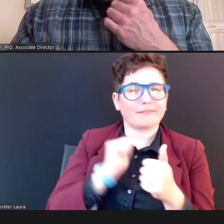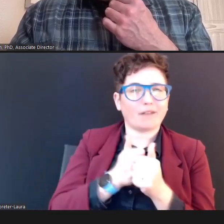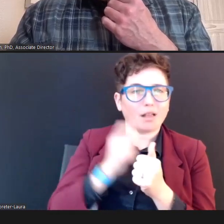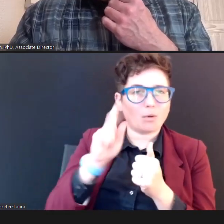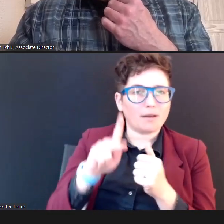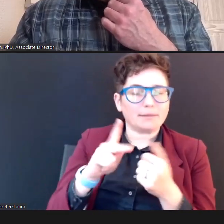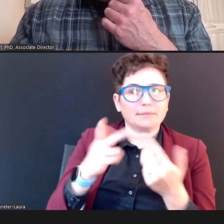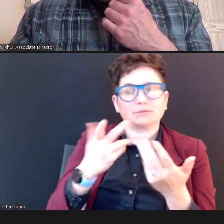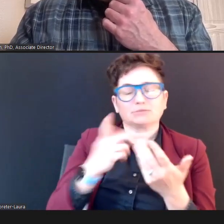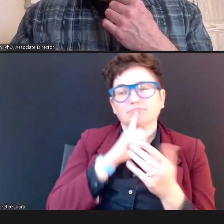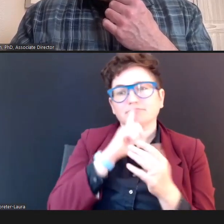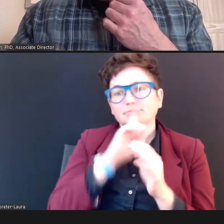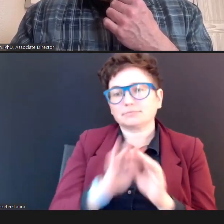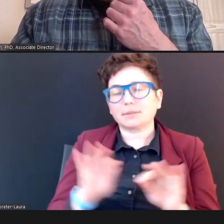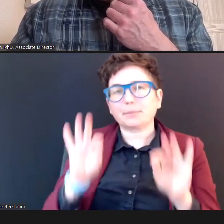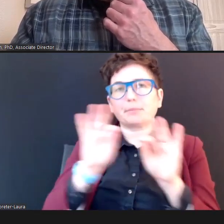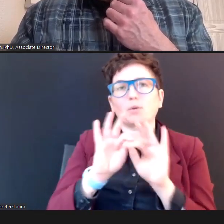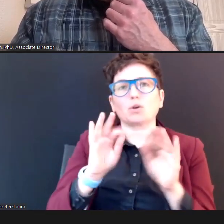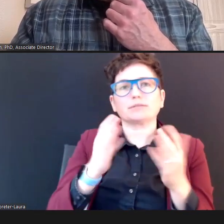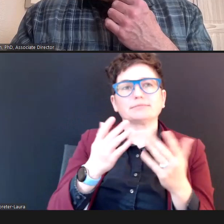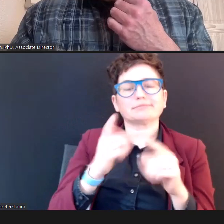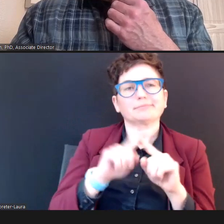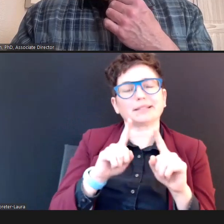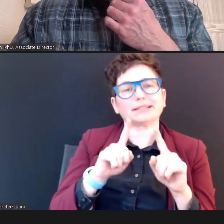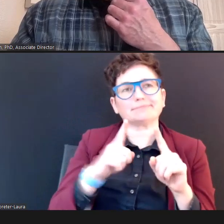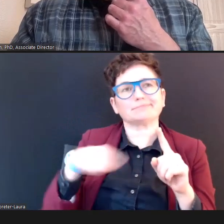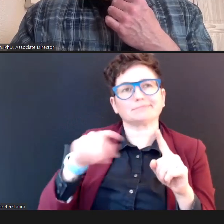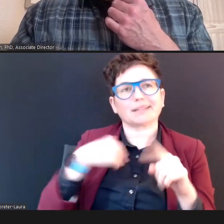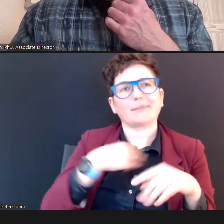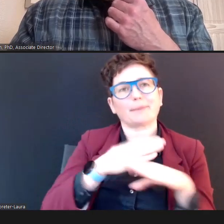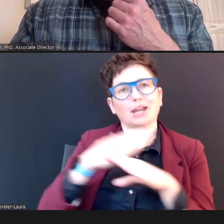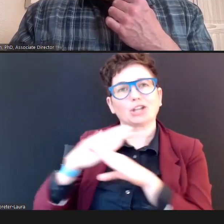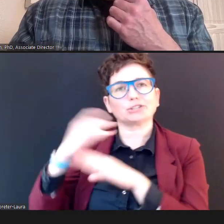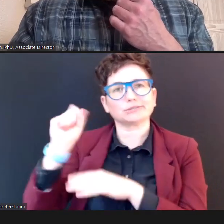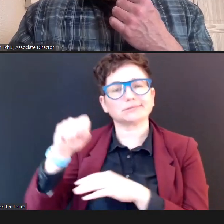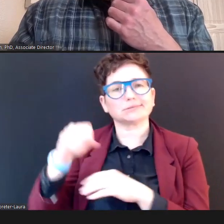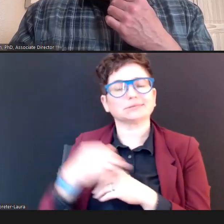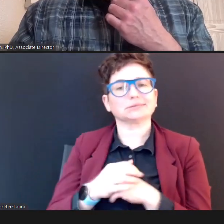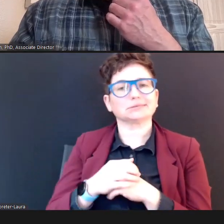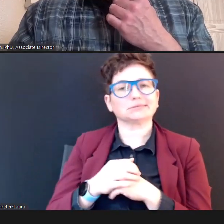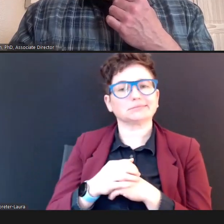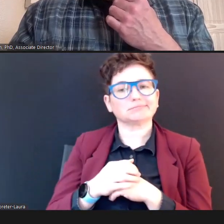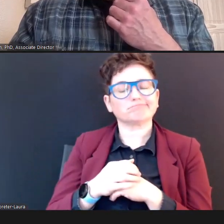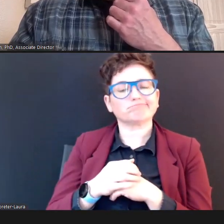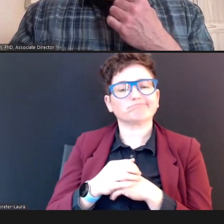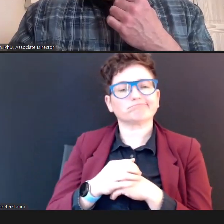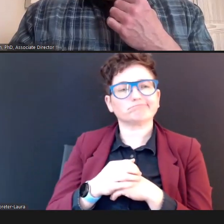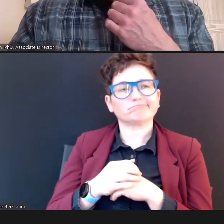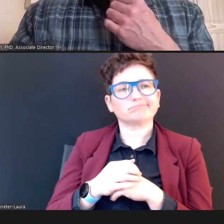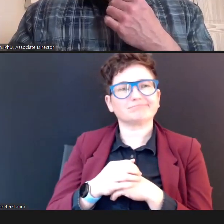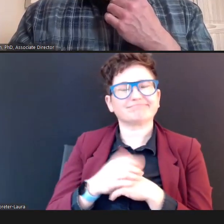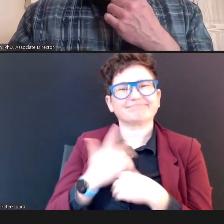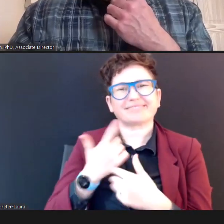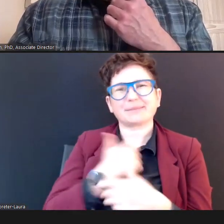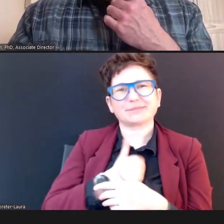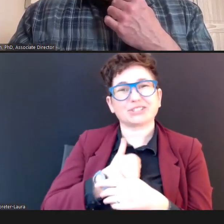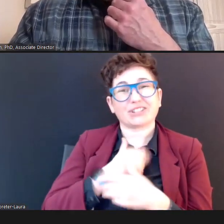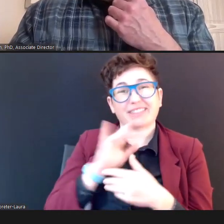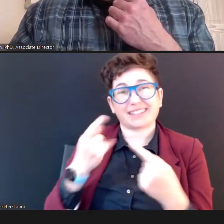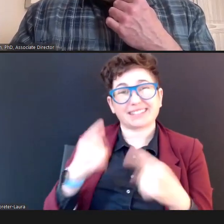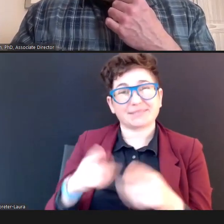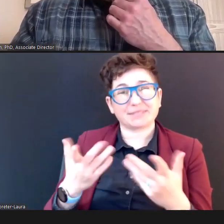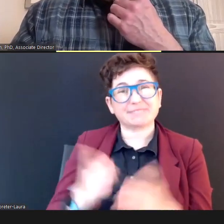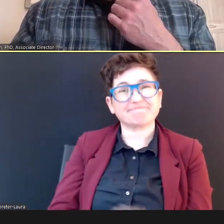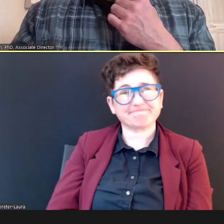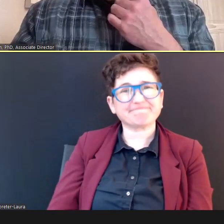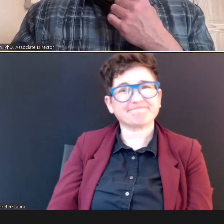important has barriers and uh um I'm I'm